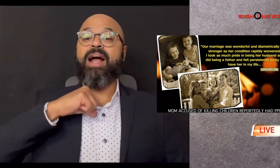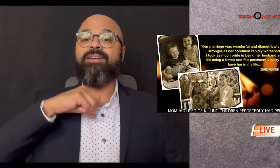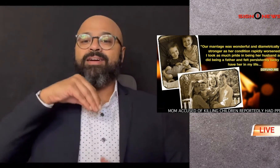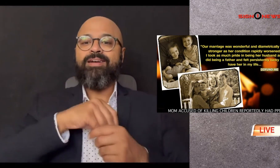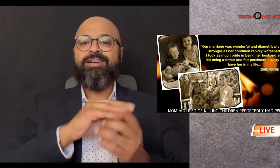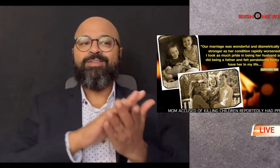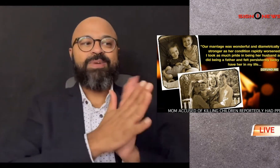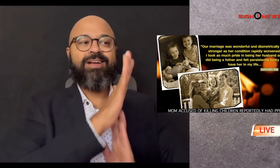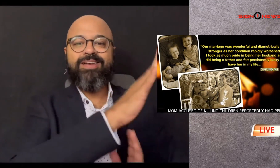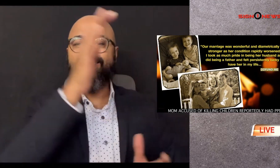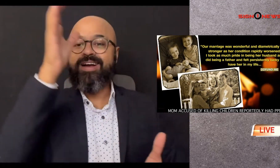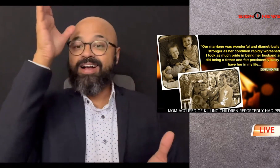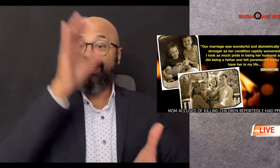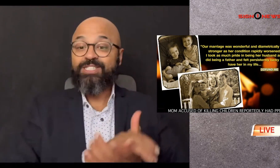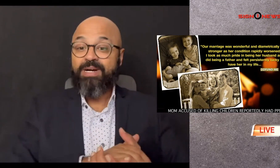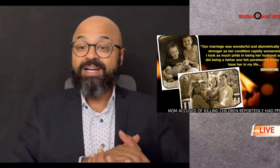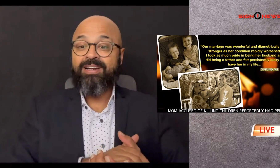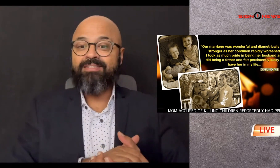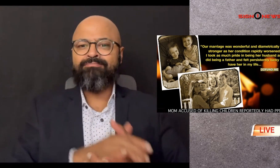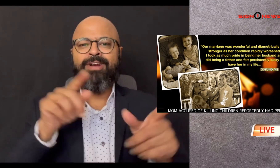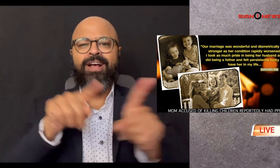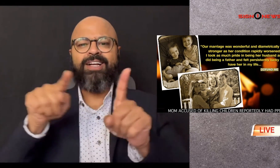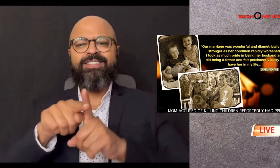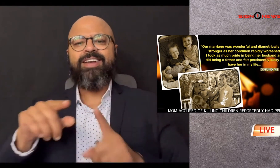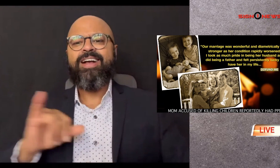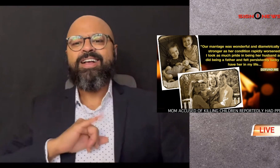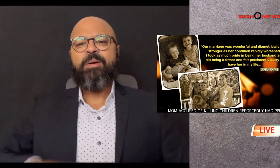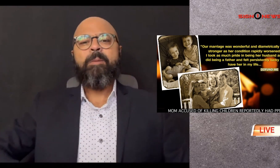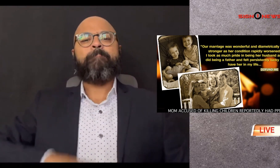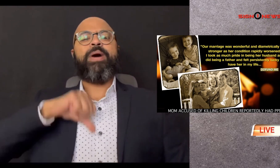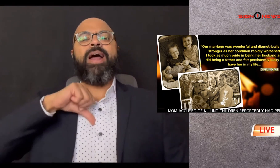I took as much pride in being her husband as I did in being a father.